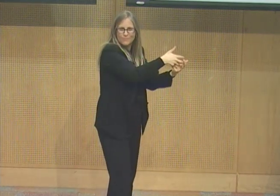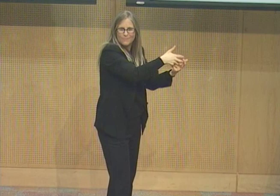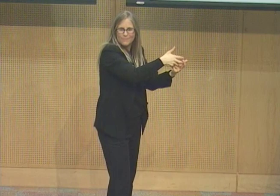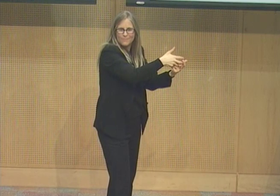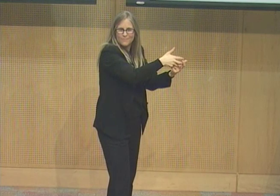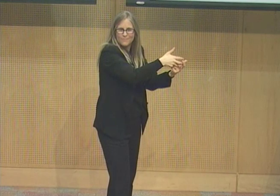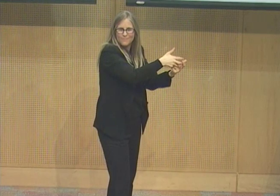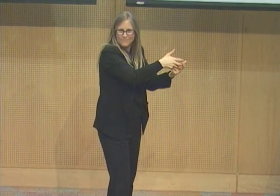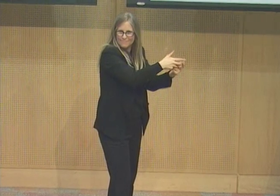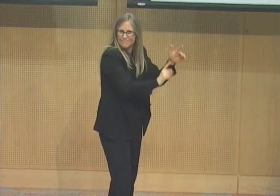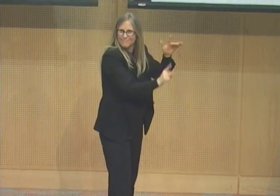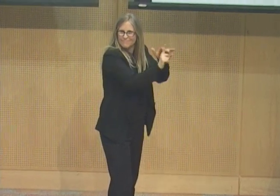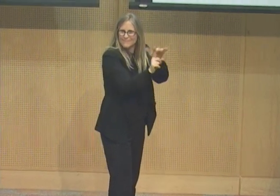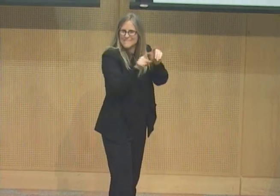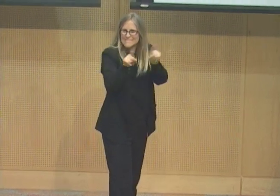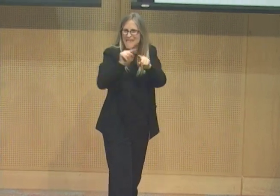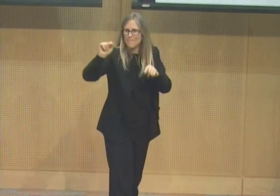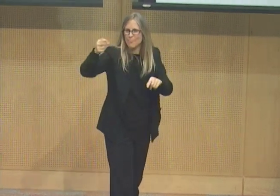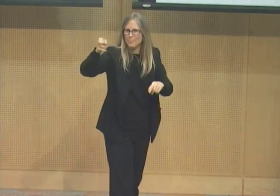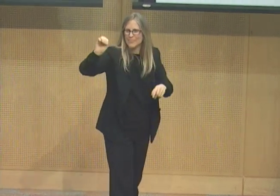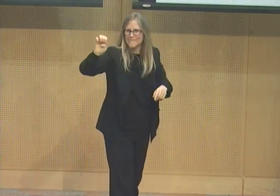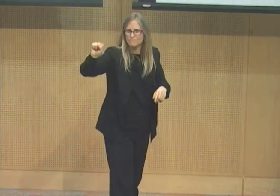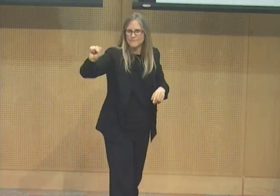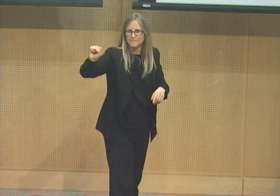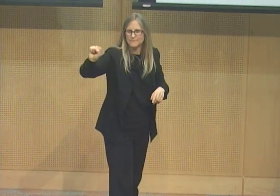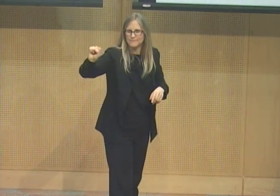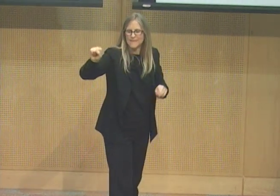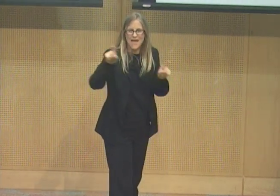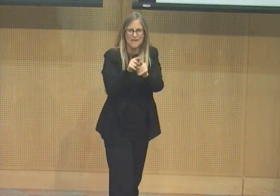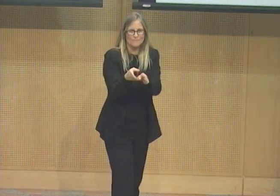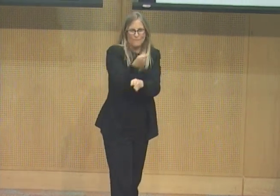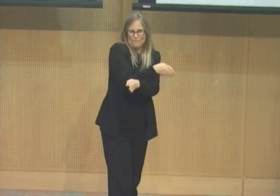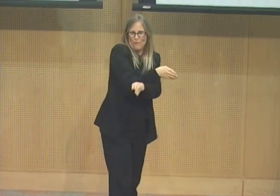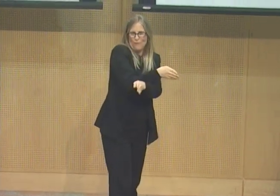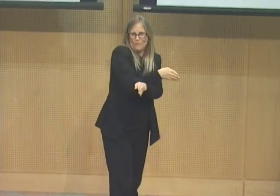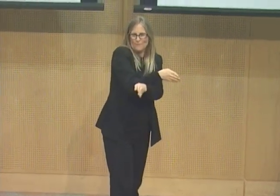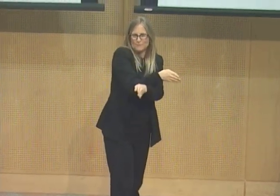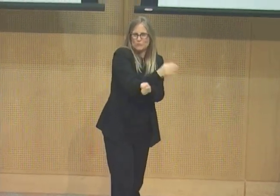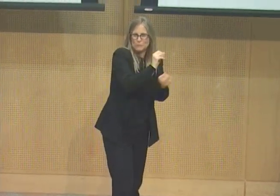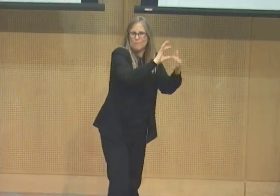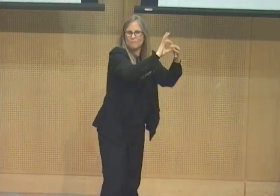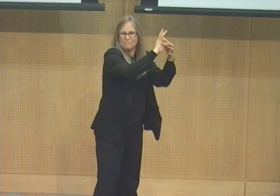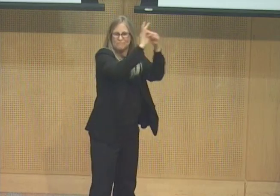This is another new category that emerged that wasn't there within the lexical analysis...